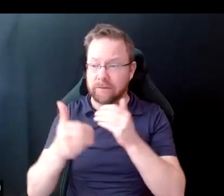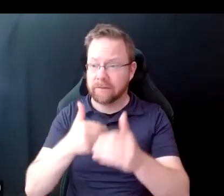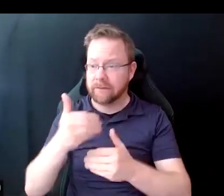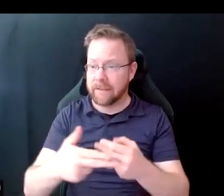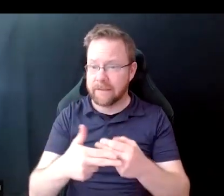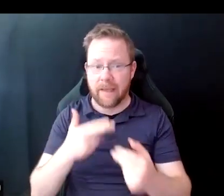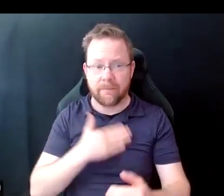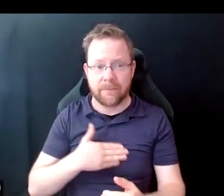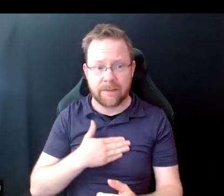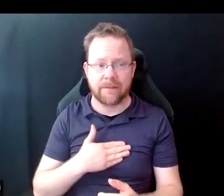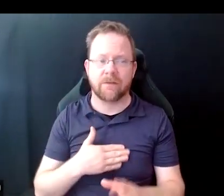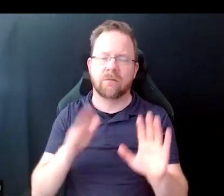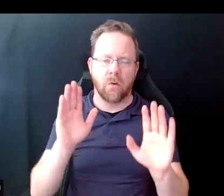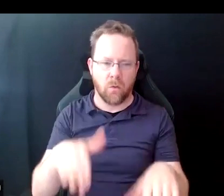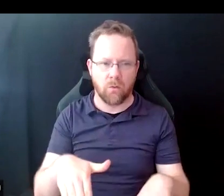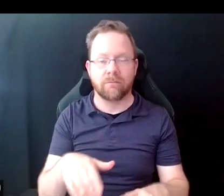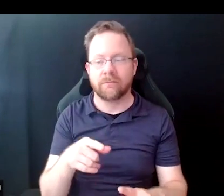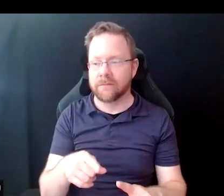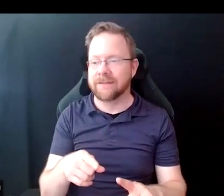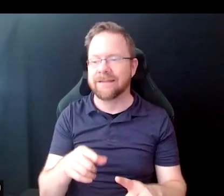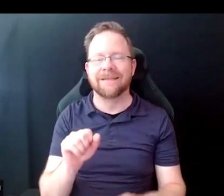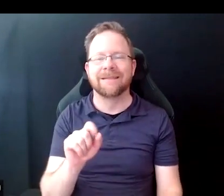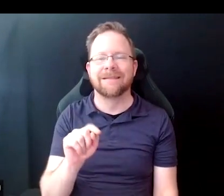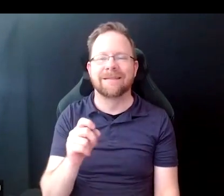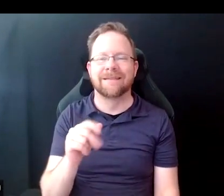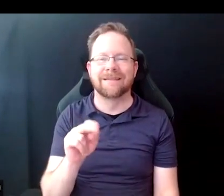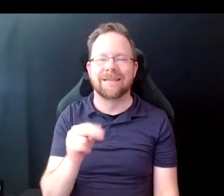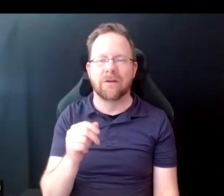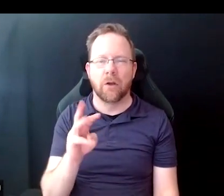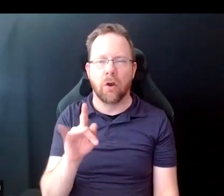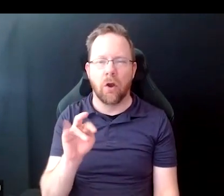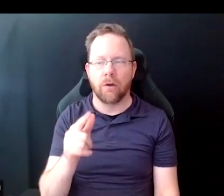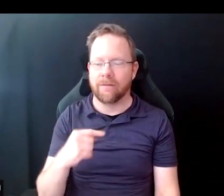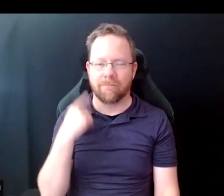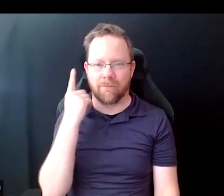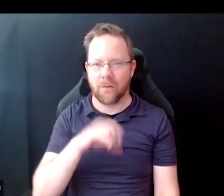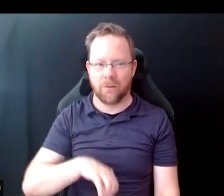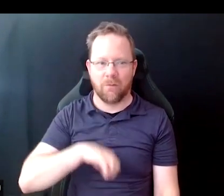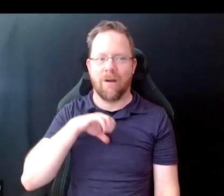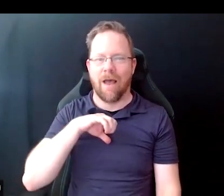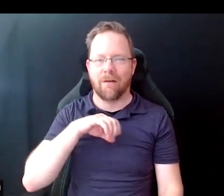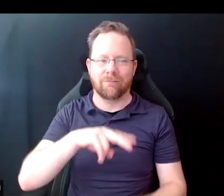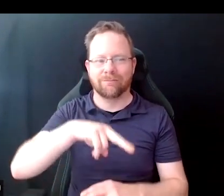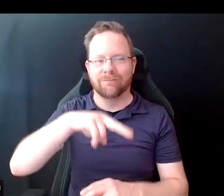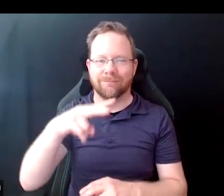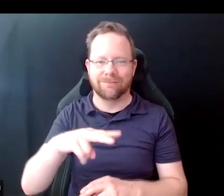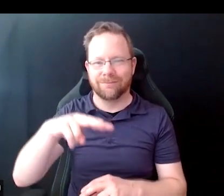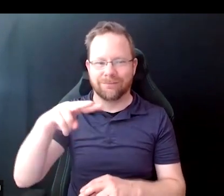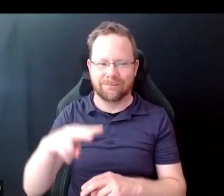This is your obligatory slide of Stephen Hawking looking very pleased with himself floating in zero gravity aboard, by the way,